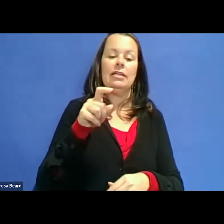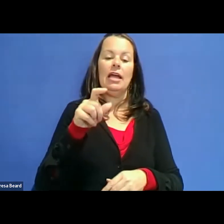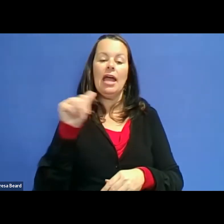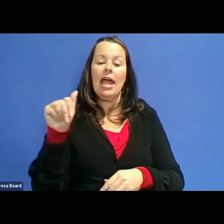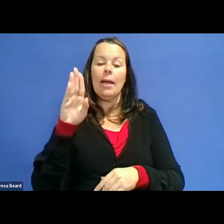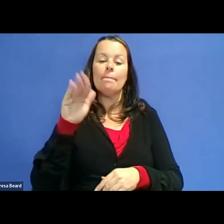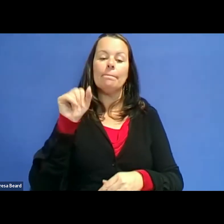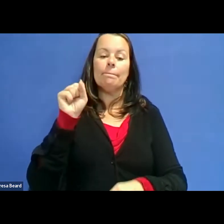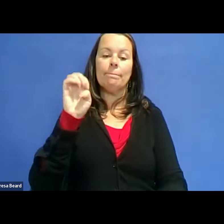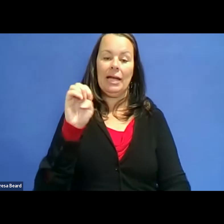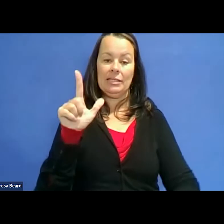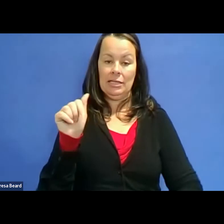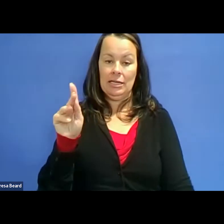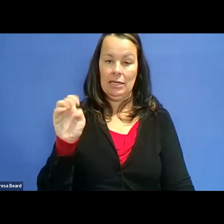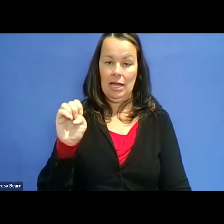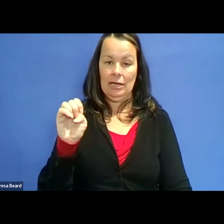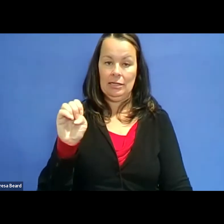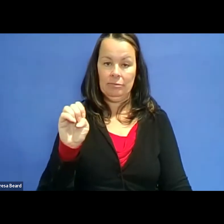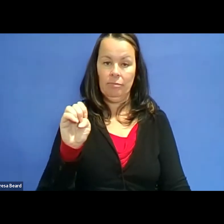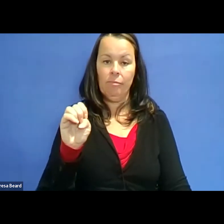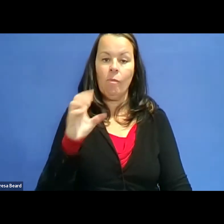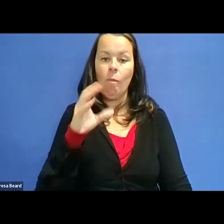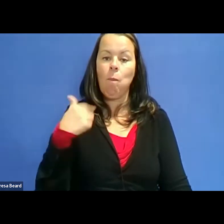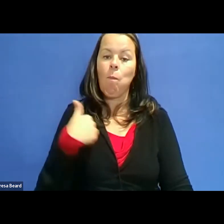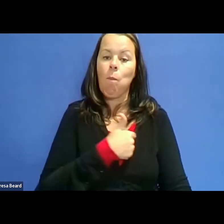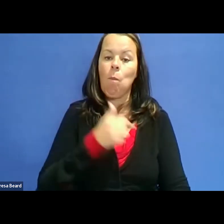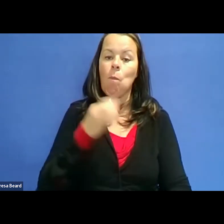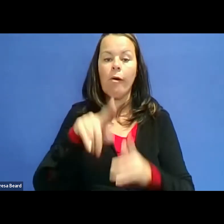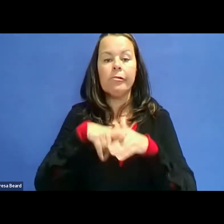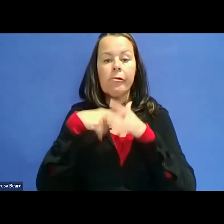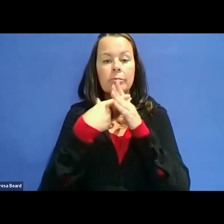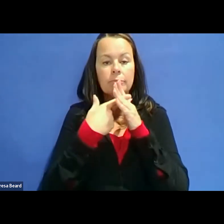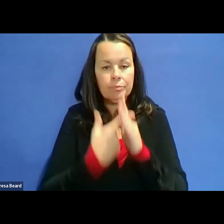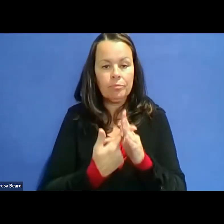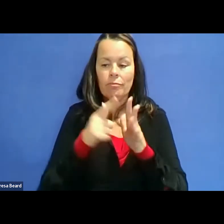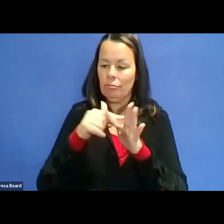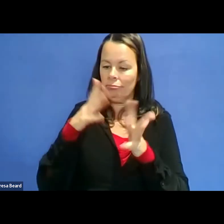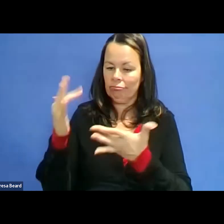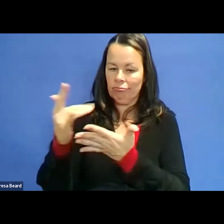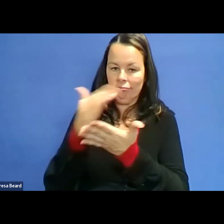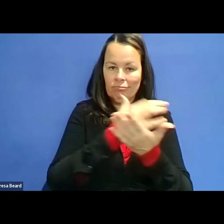reader testing of the Alexa top 100. Now we have three years of data and we've gotten some trend lines